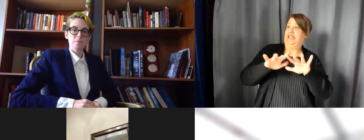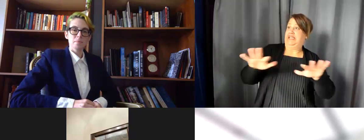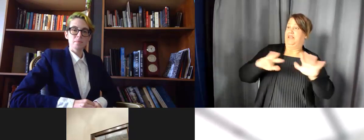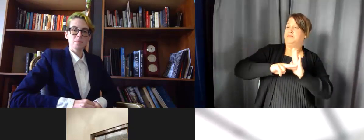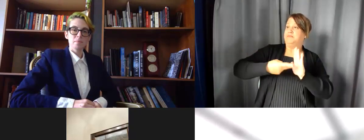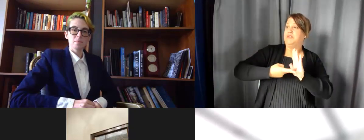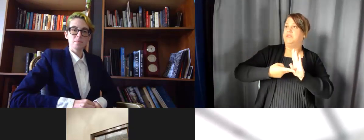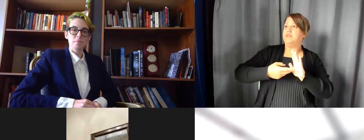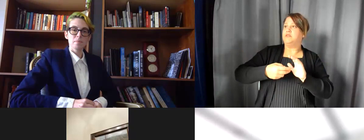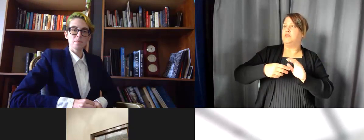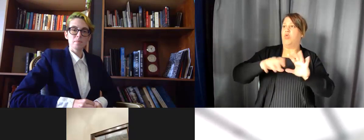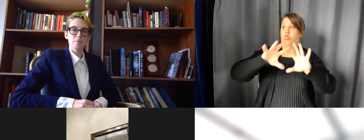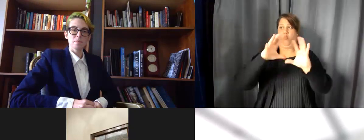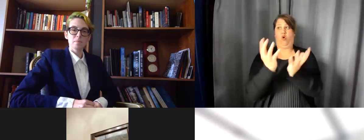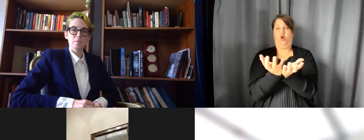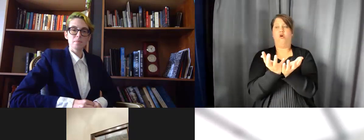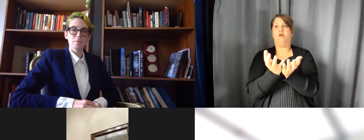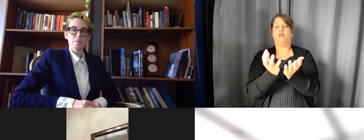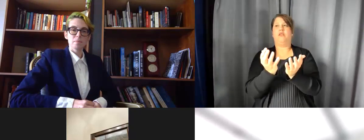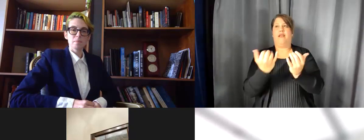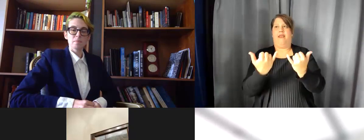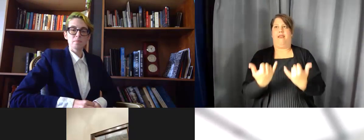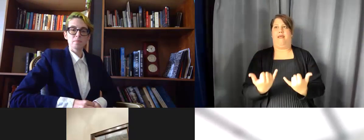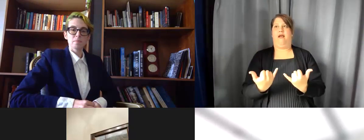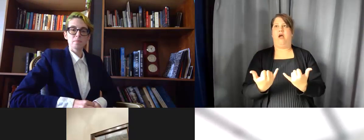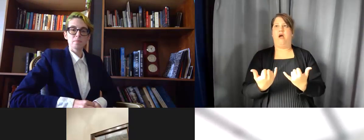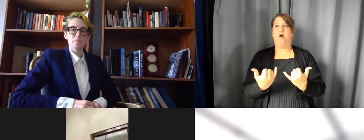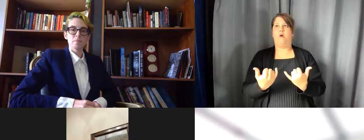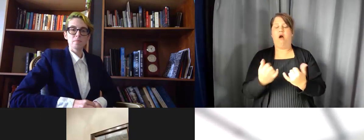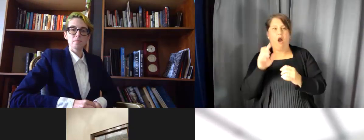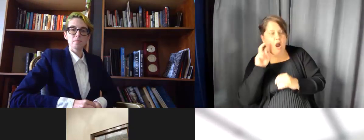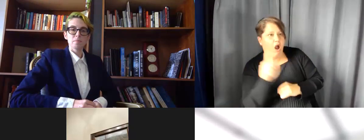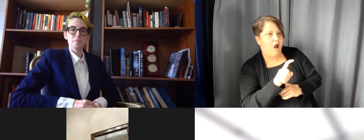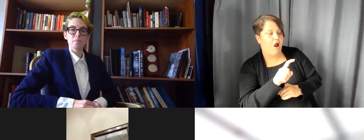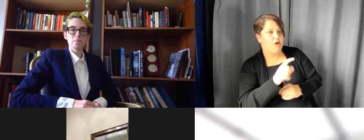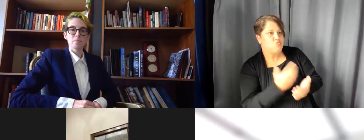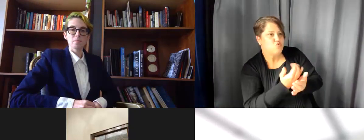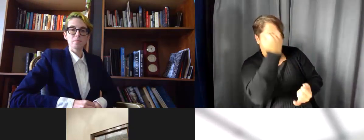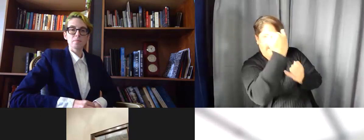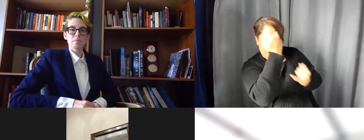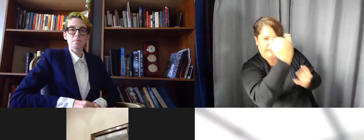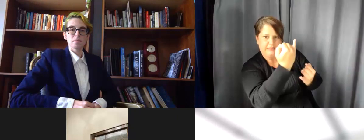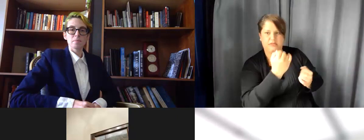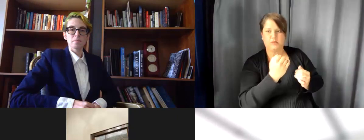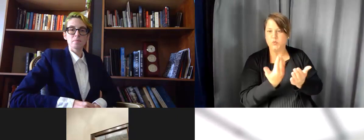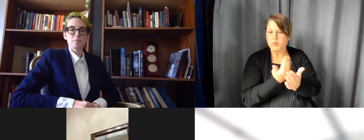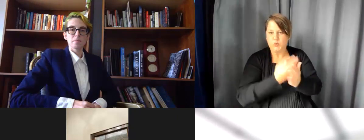Jordan Radford: it opens the world to Jordan Radford: innovation and like invention. Because if